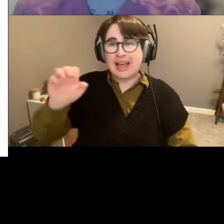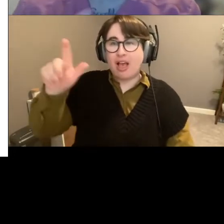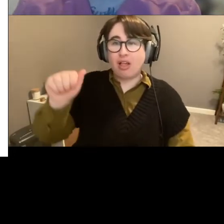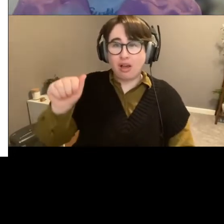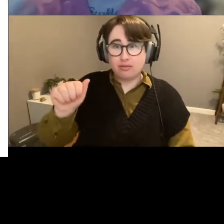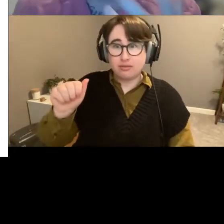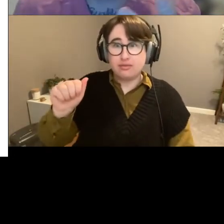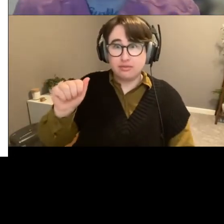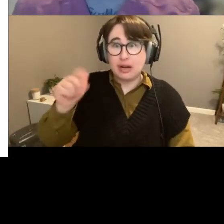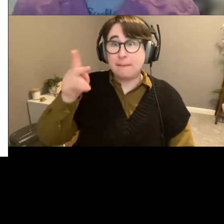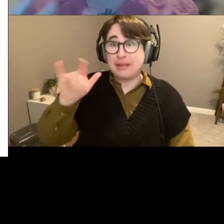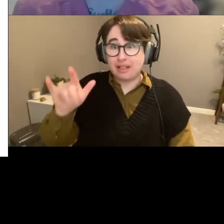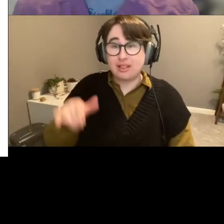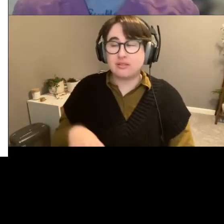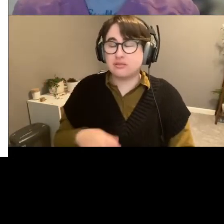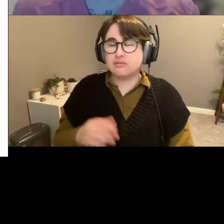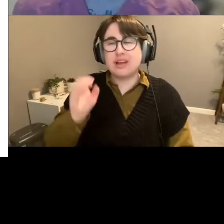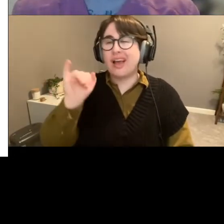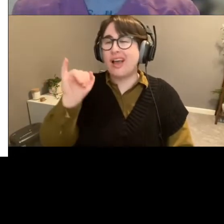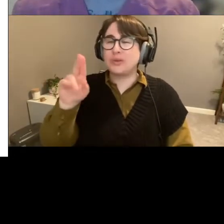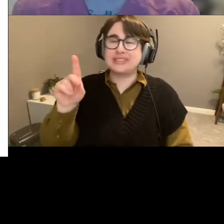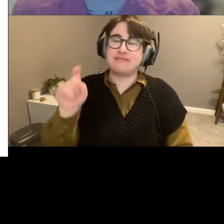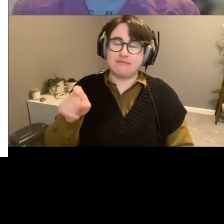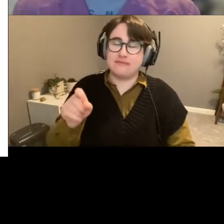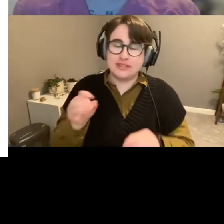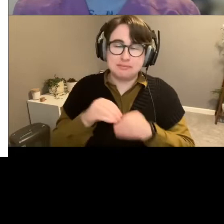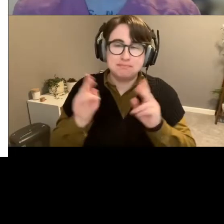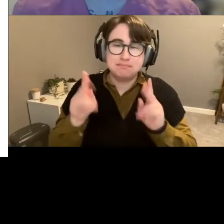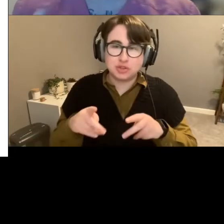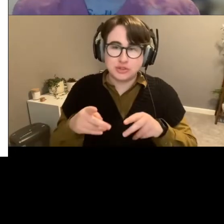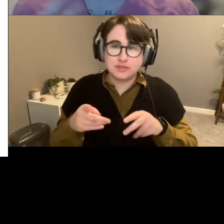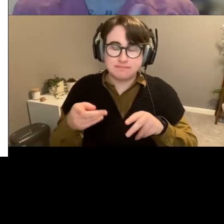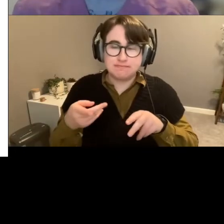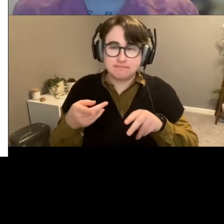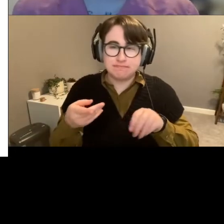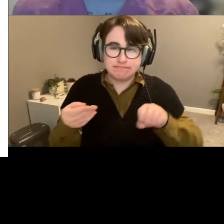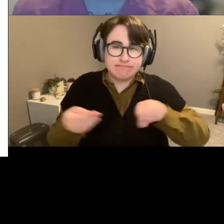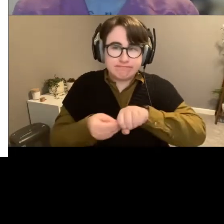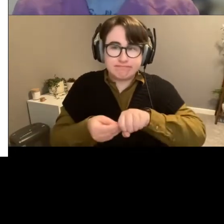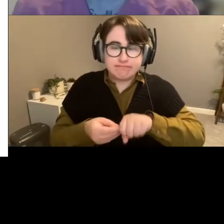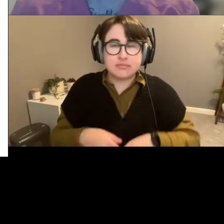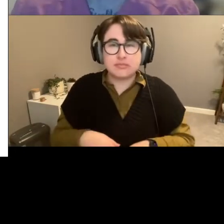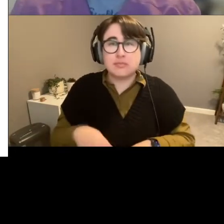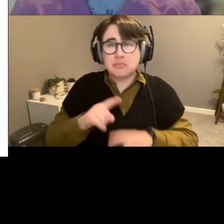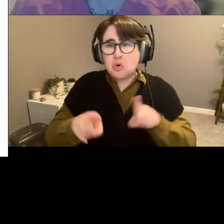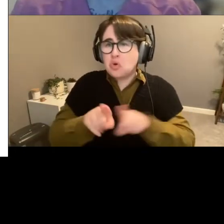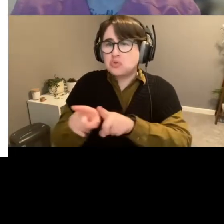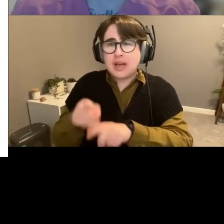not so much for an IUD; you have to do that in an office, but there are telehealth resources,